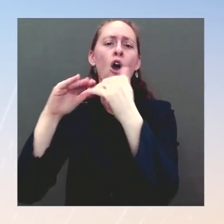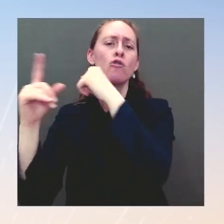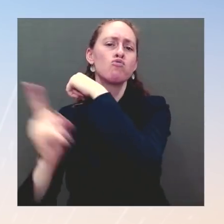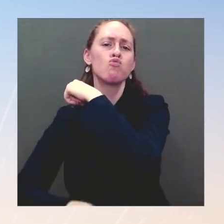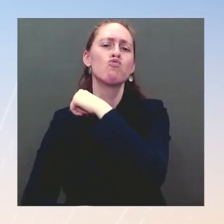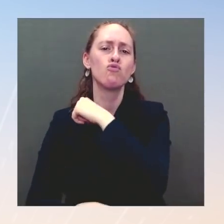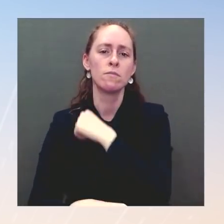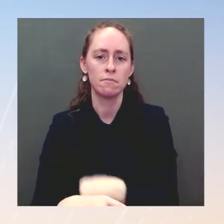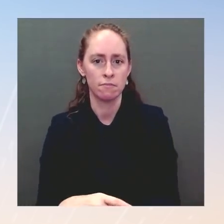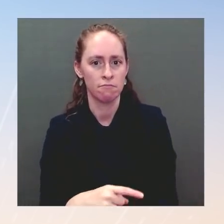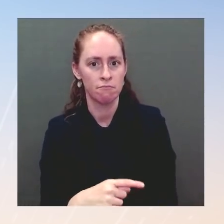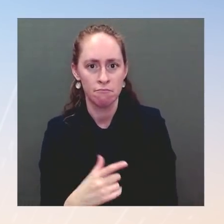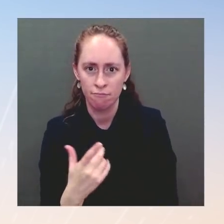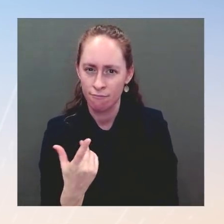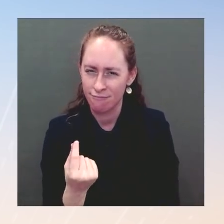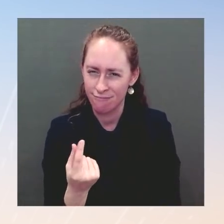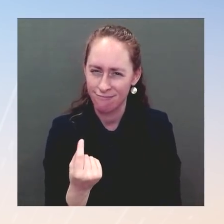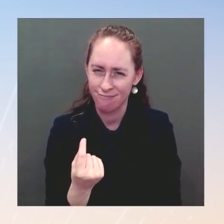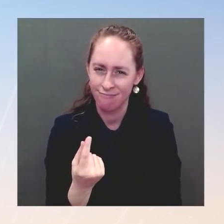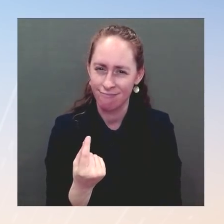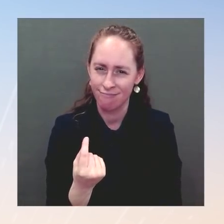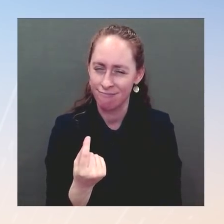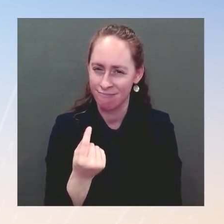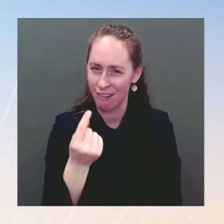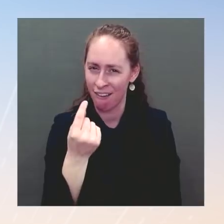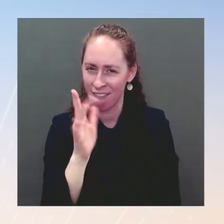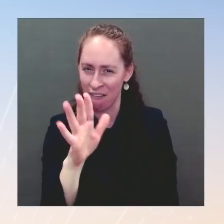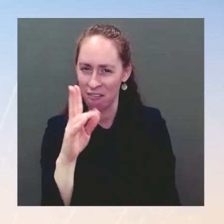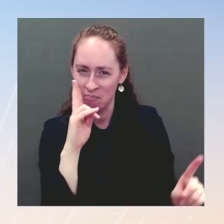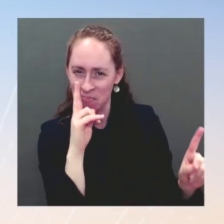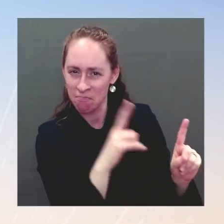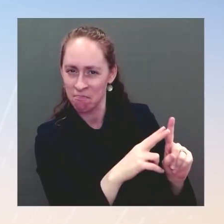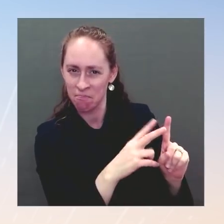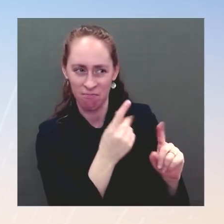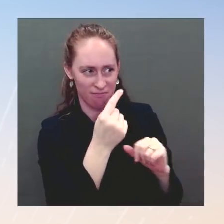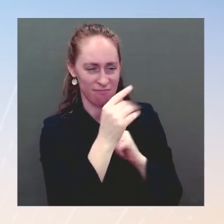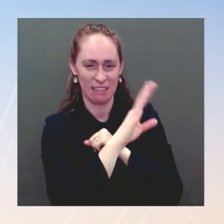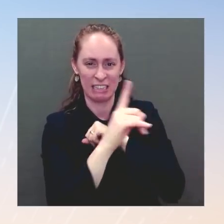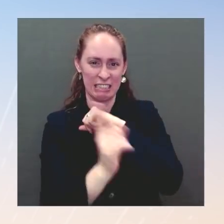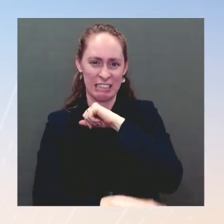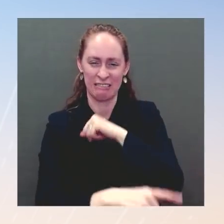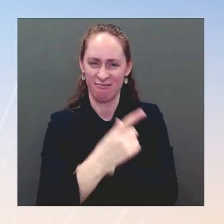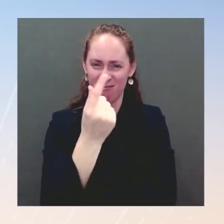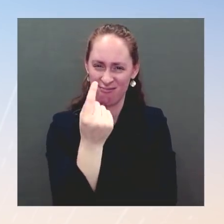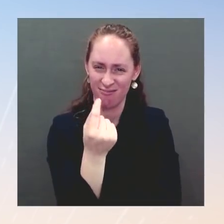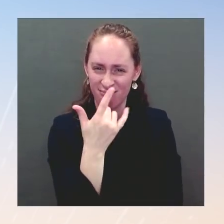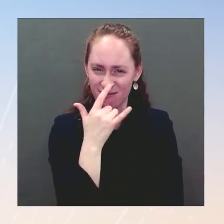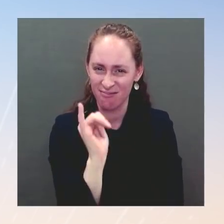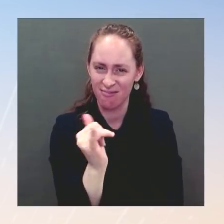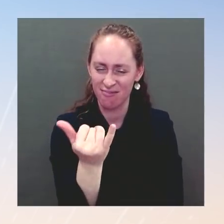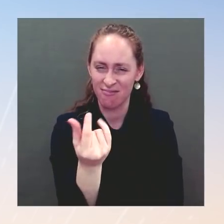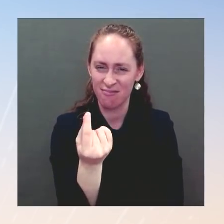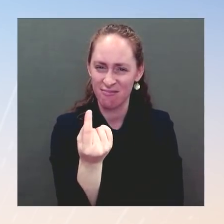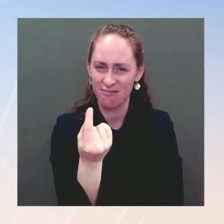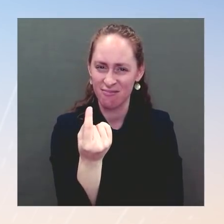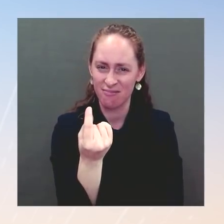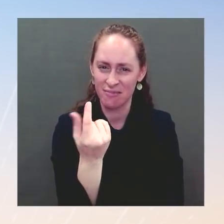on what the nature of those countersanctions could be, what impact they could have on consumers, and how the administration could offset that?